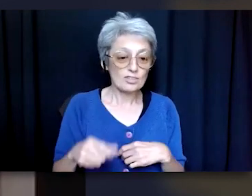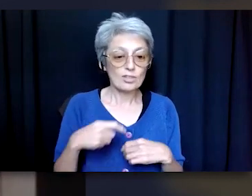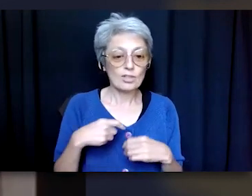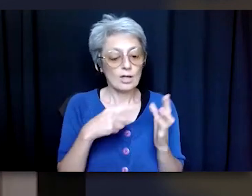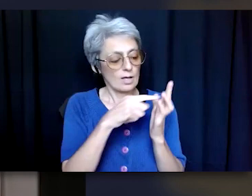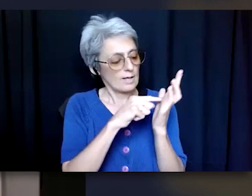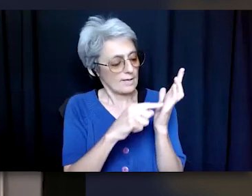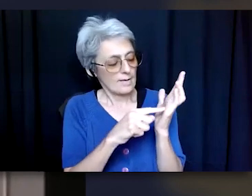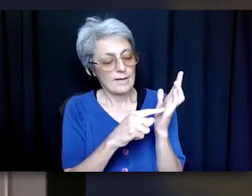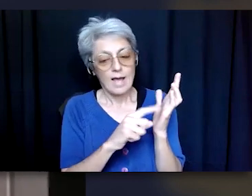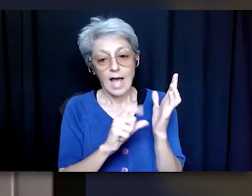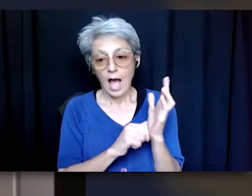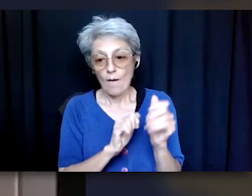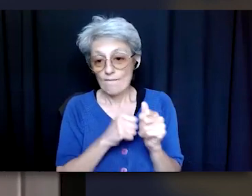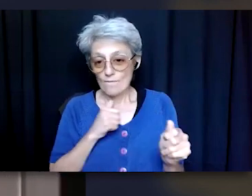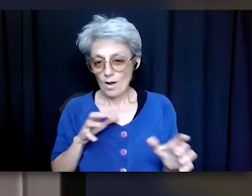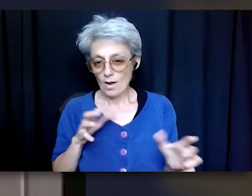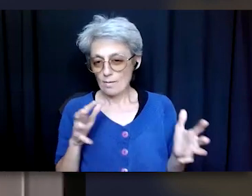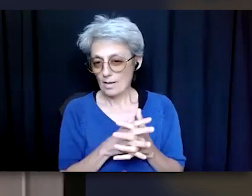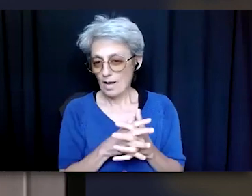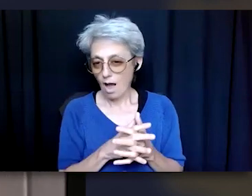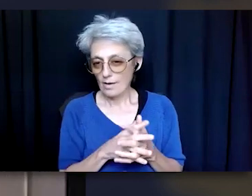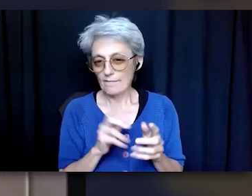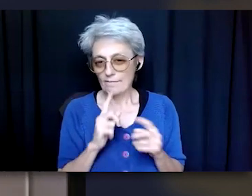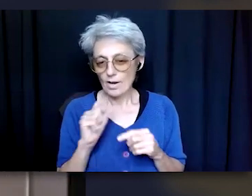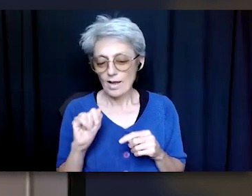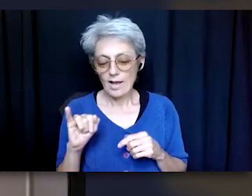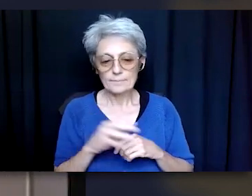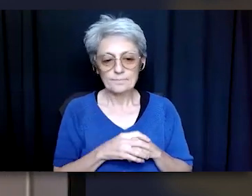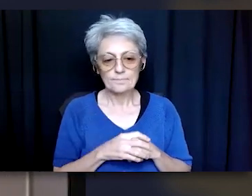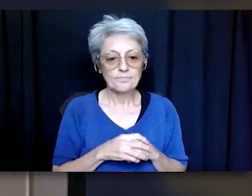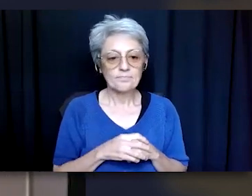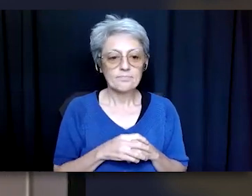syllabi—I teach first-year courses, so my last syllabi were created in September. I’m going to